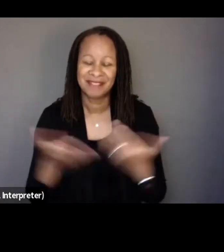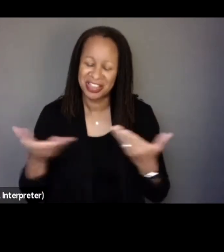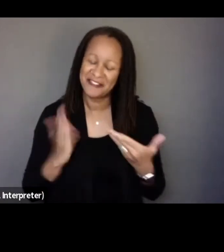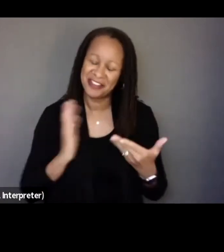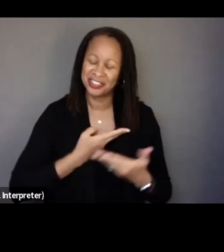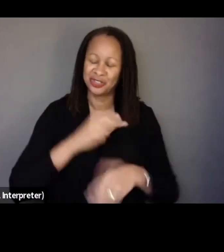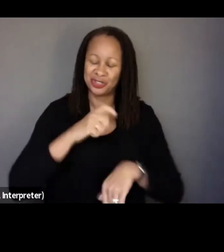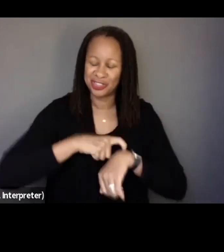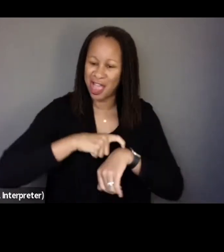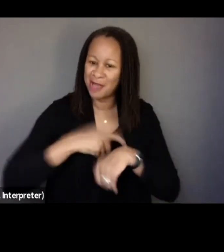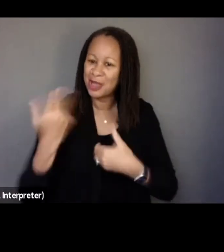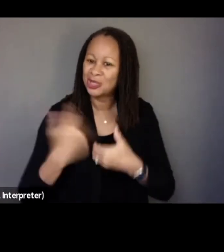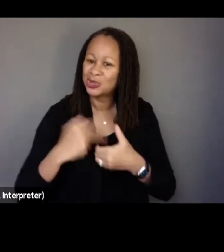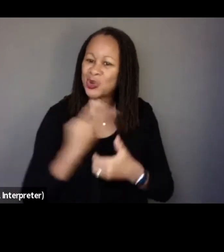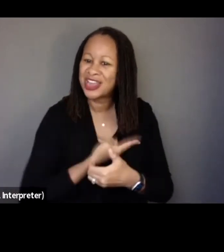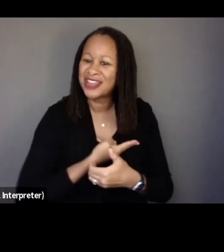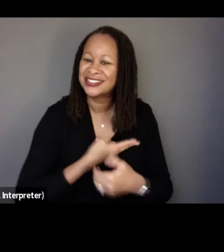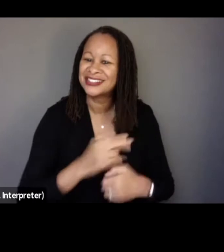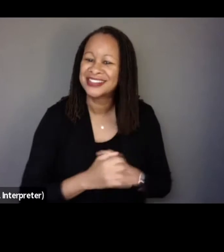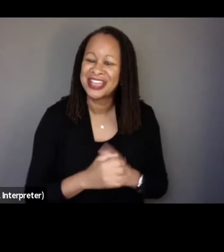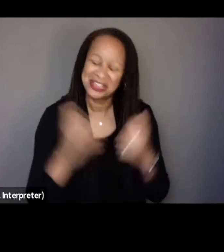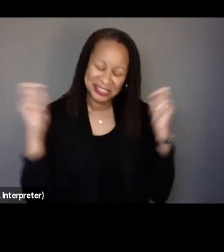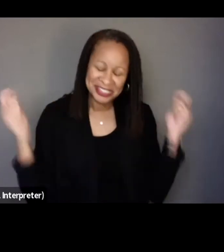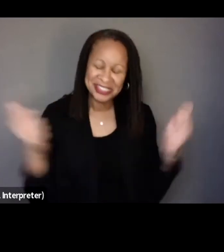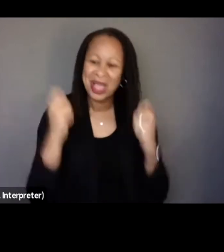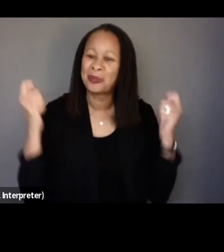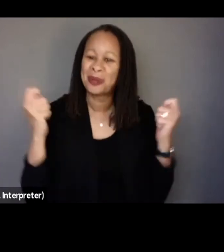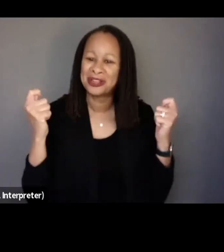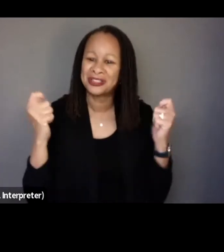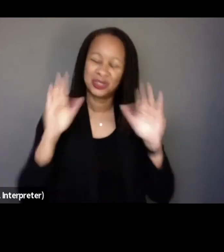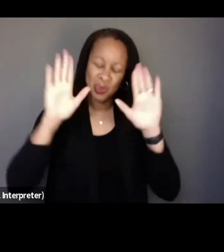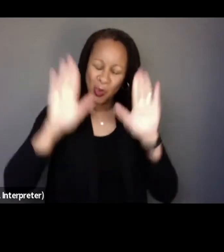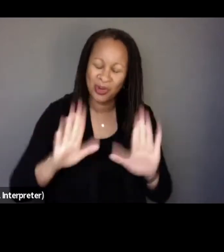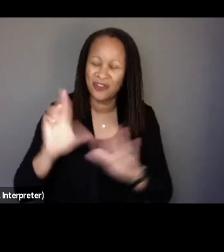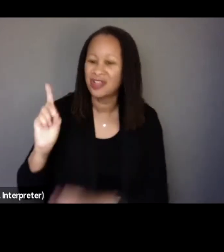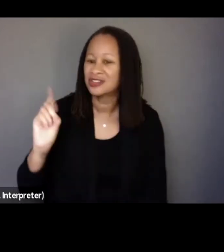and joining us and celebrating these great documentary films